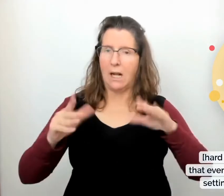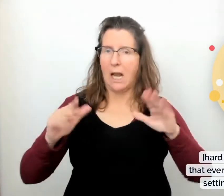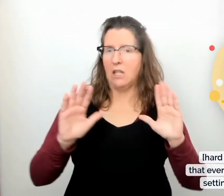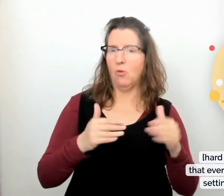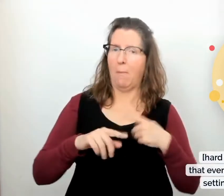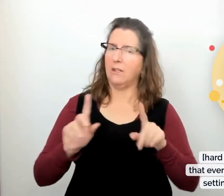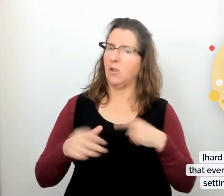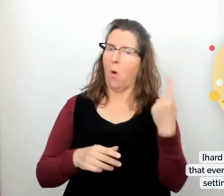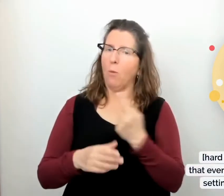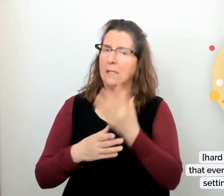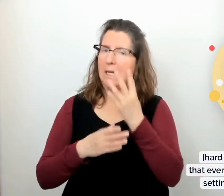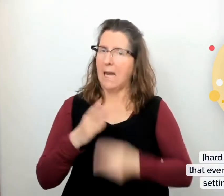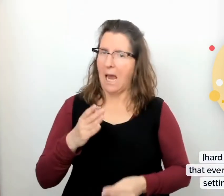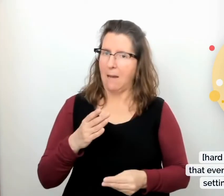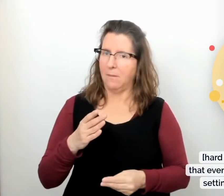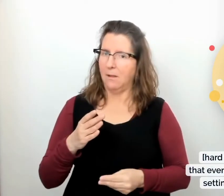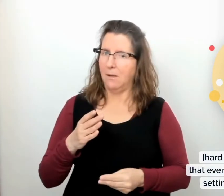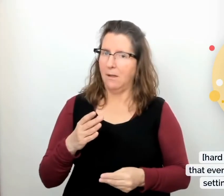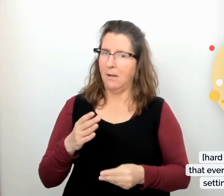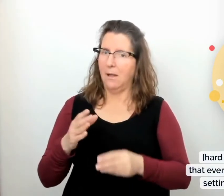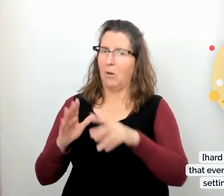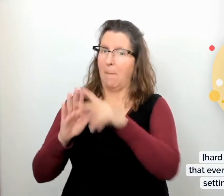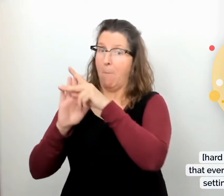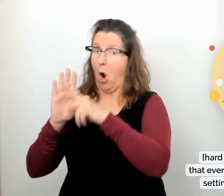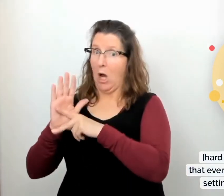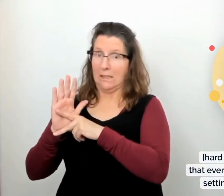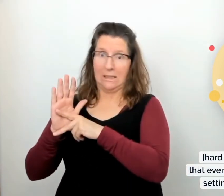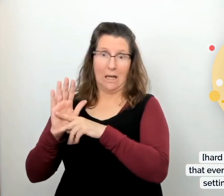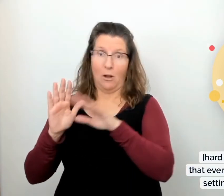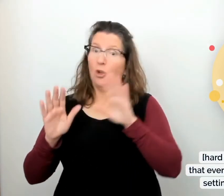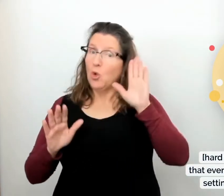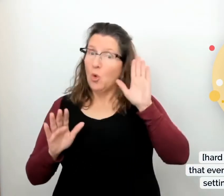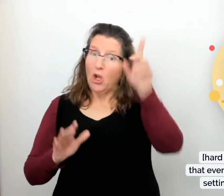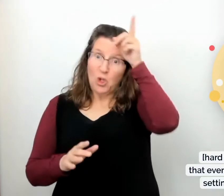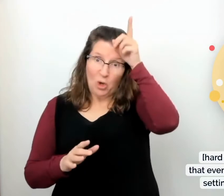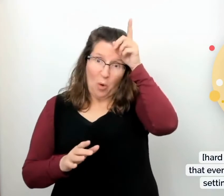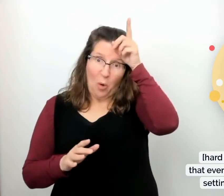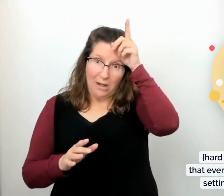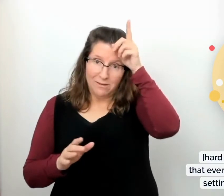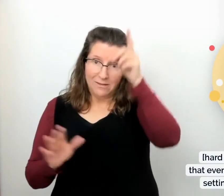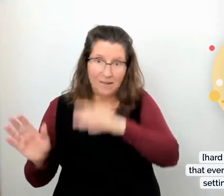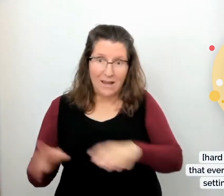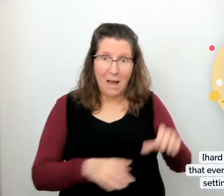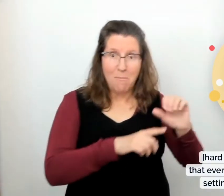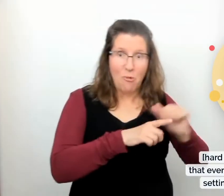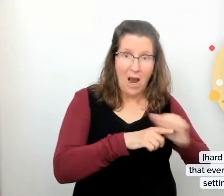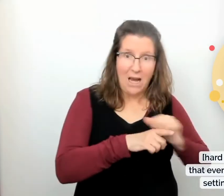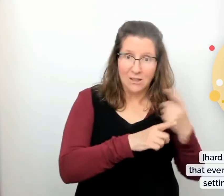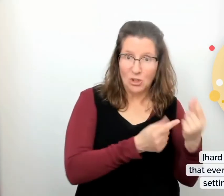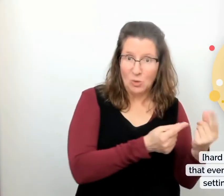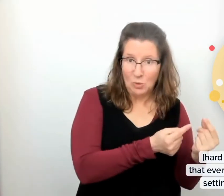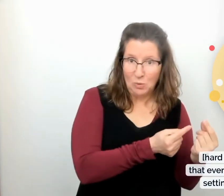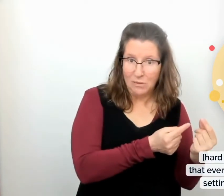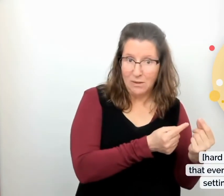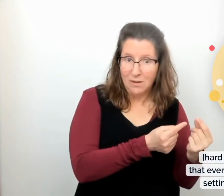But there are always gaps. Is that unicorn policy what informs your practice?